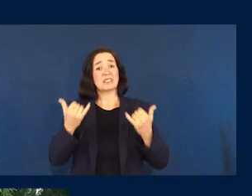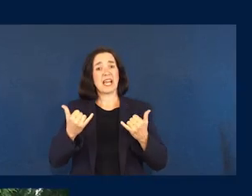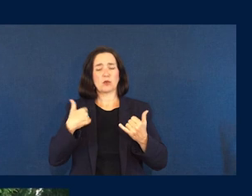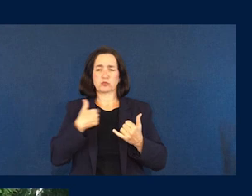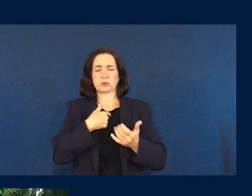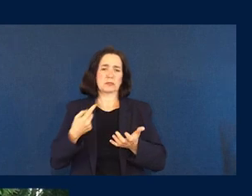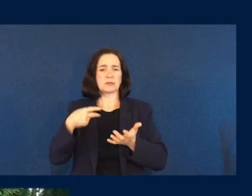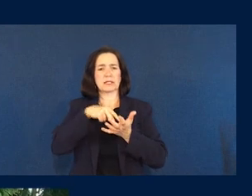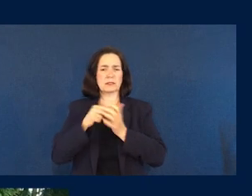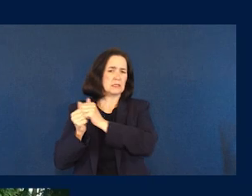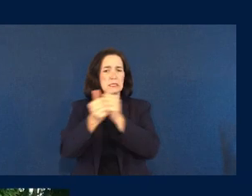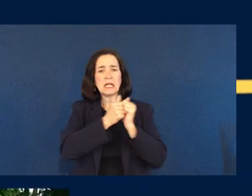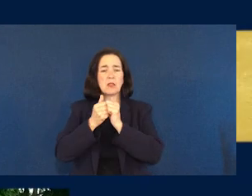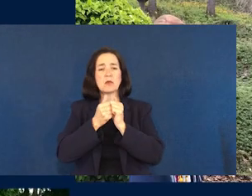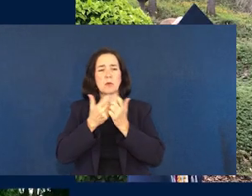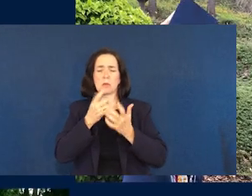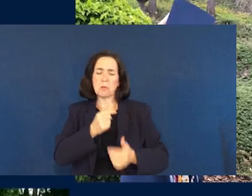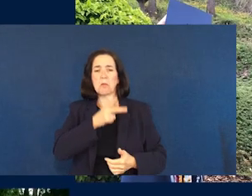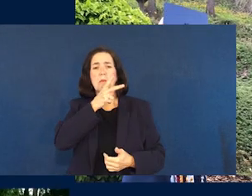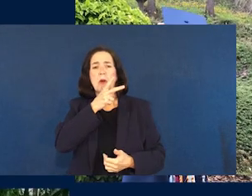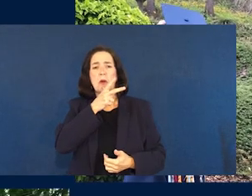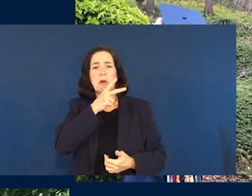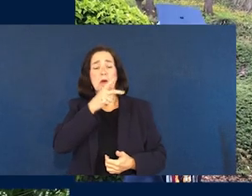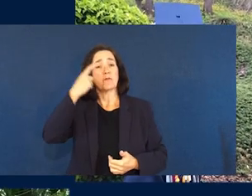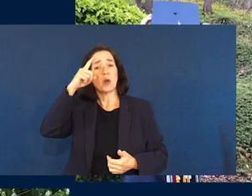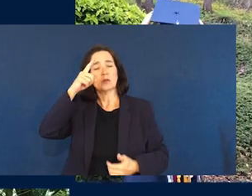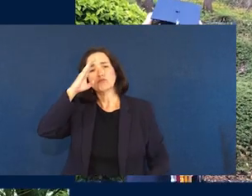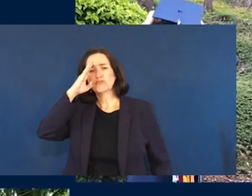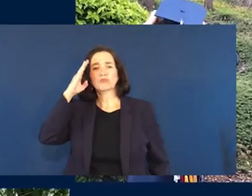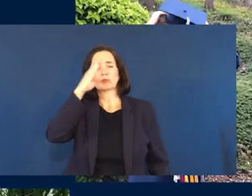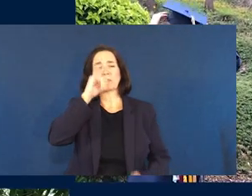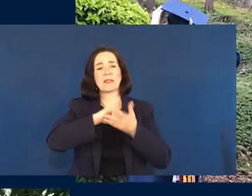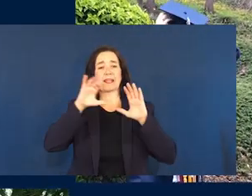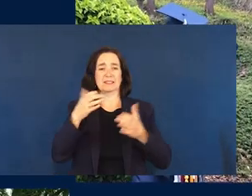This season, we stand together with all the pomp and circumstance to salute the Class